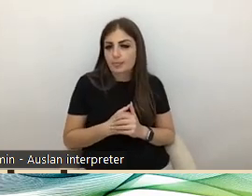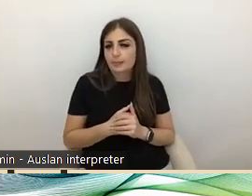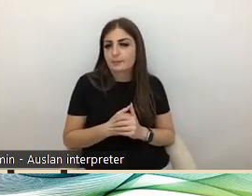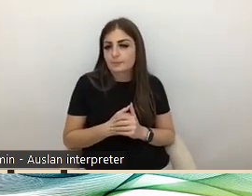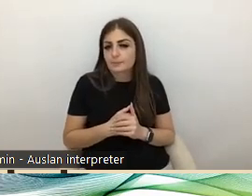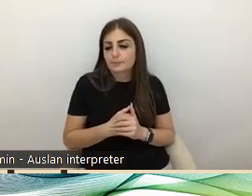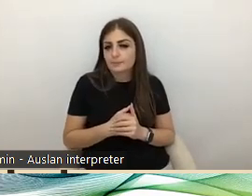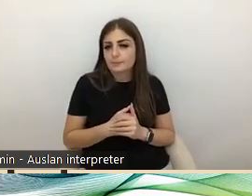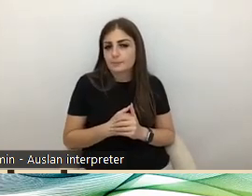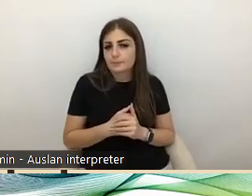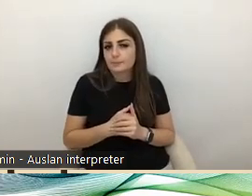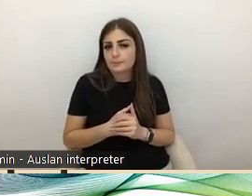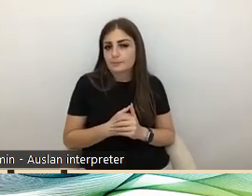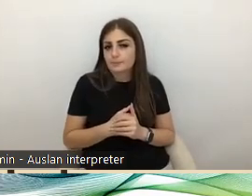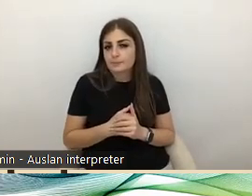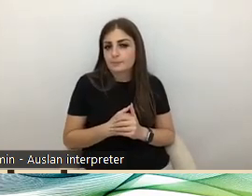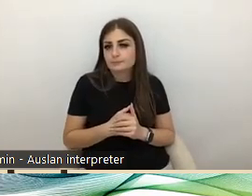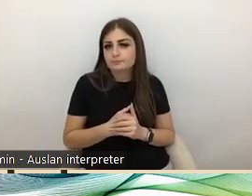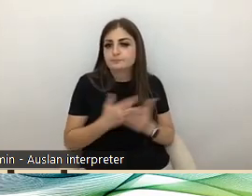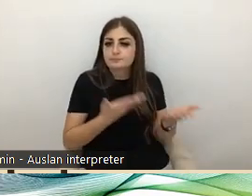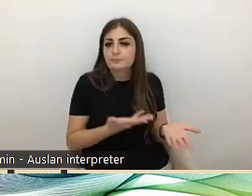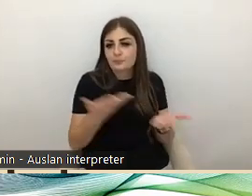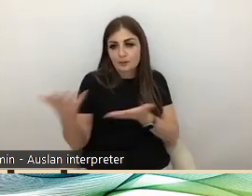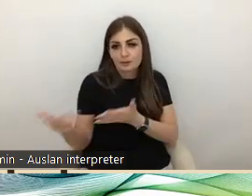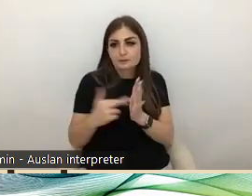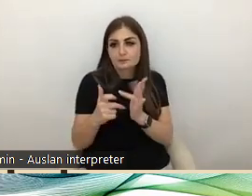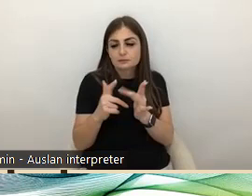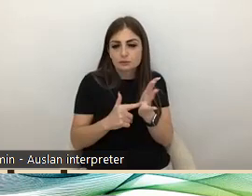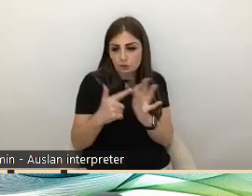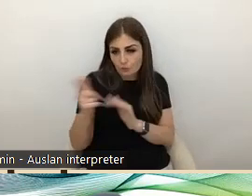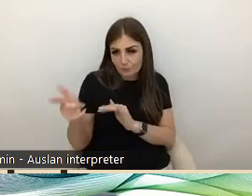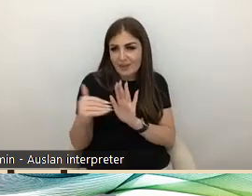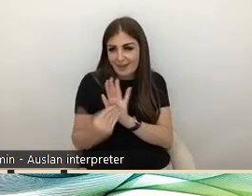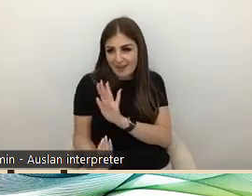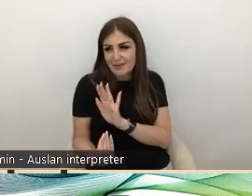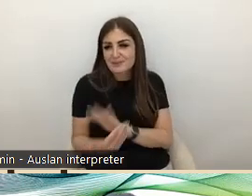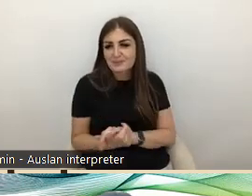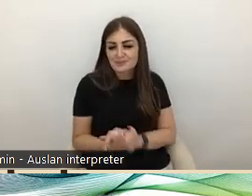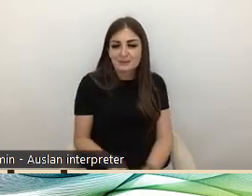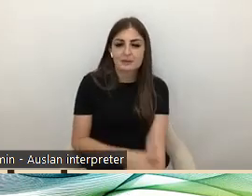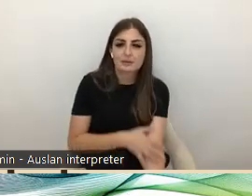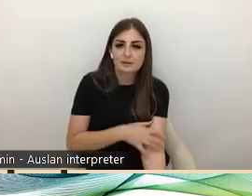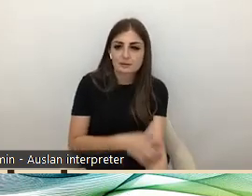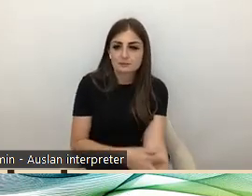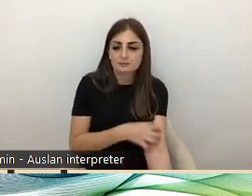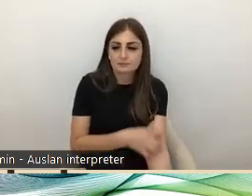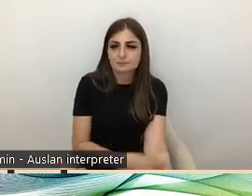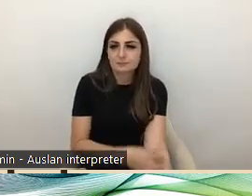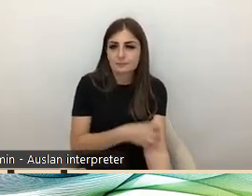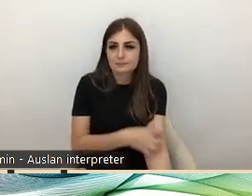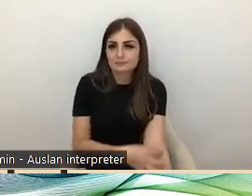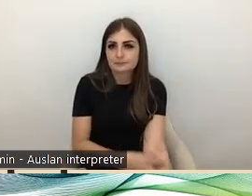I'll now hand over to Nakul to cover the remaining steps of the Independent Expert Review Process.